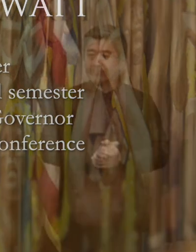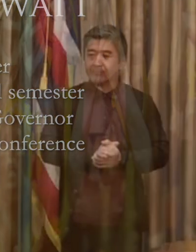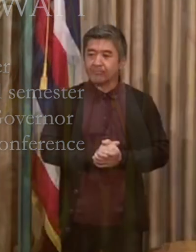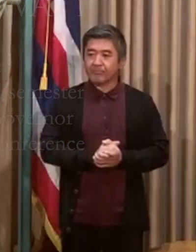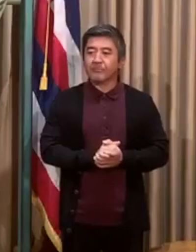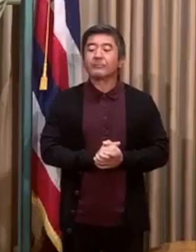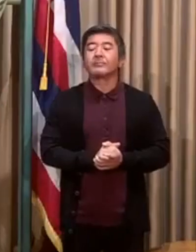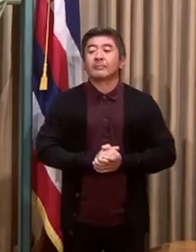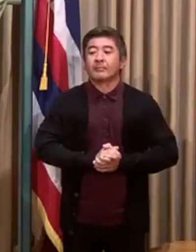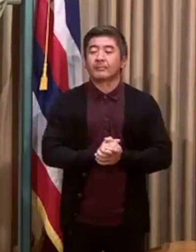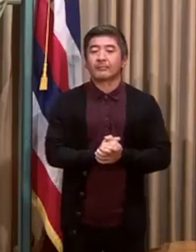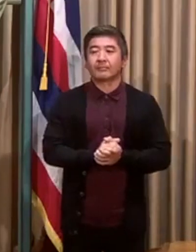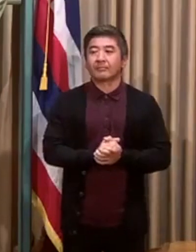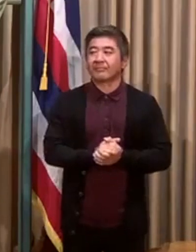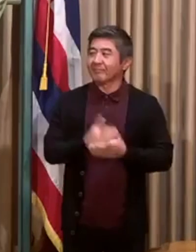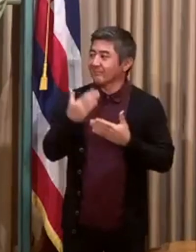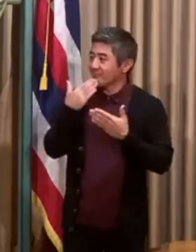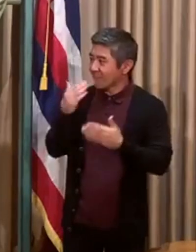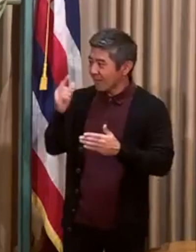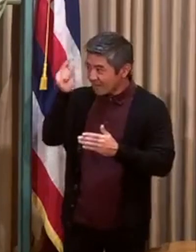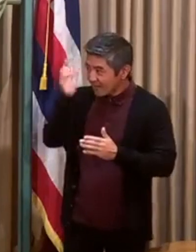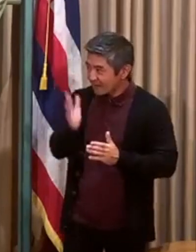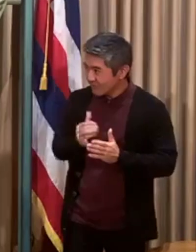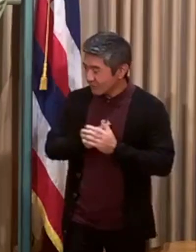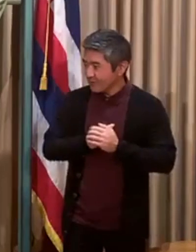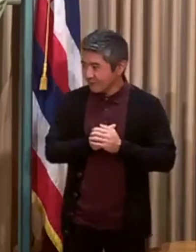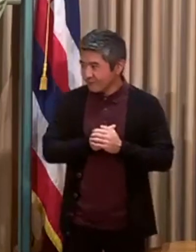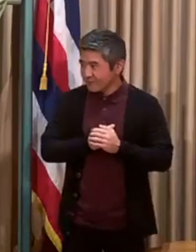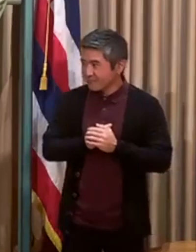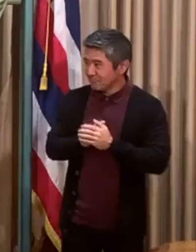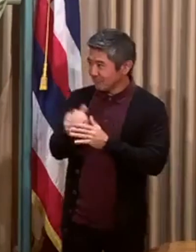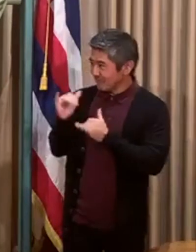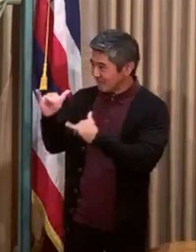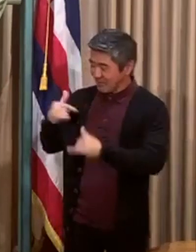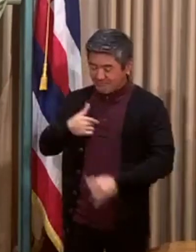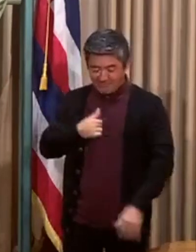David Lassner: Thank you Governor, and like you, I'm a proud UH alum.